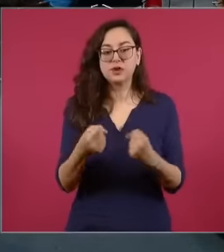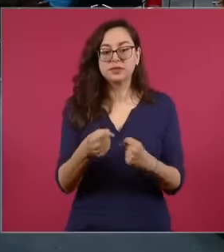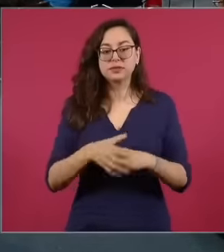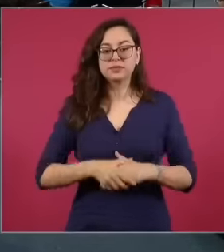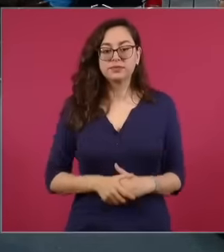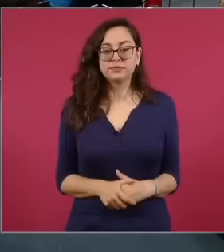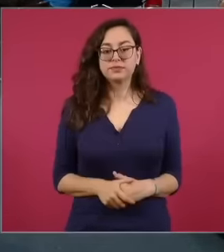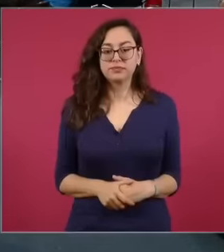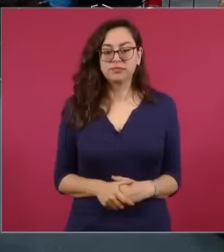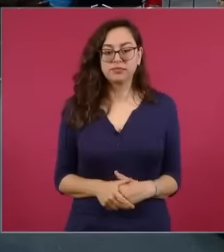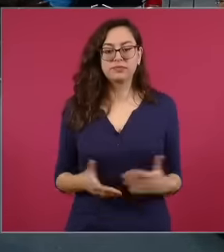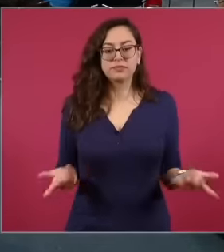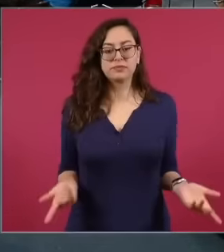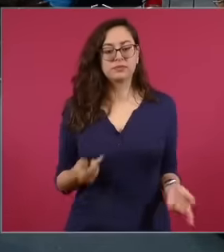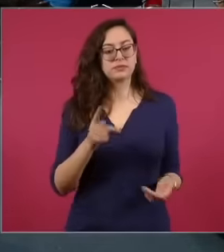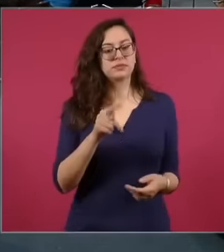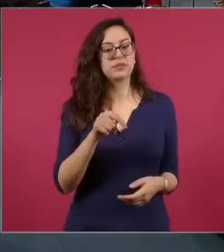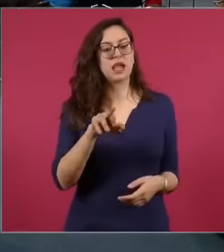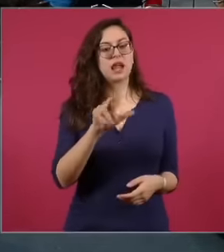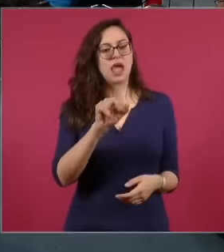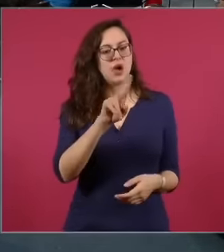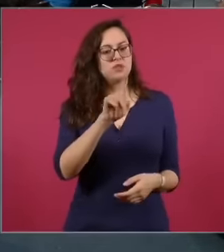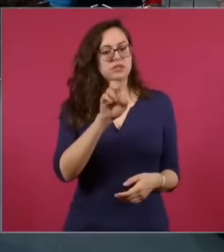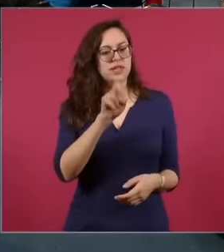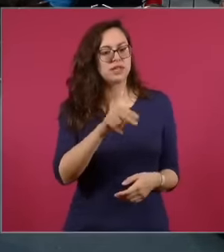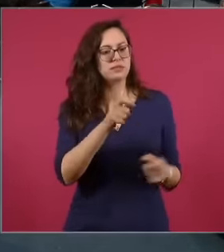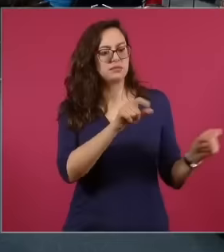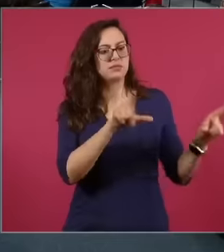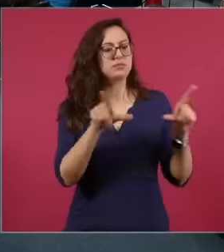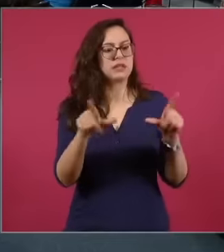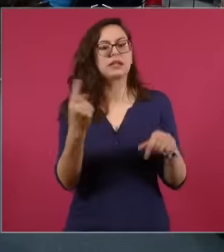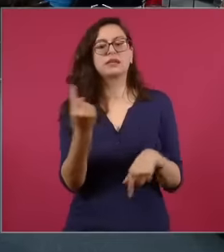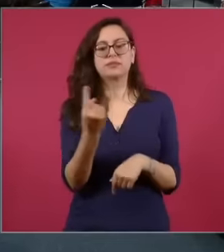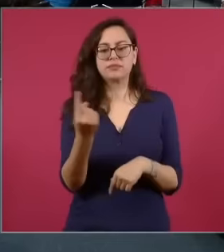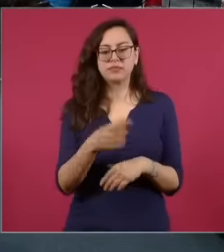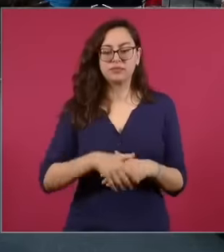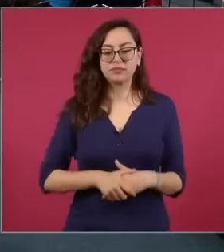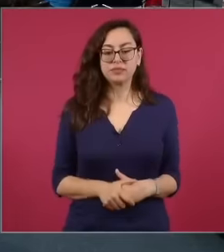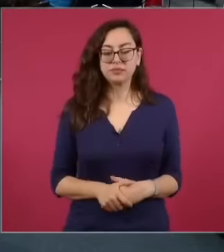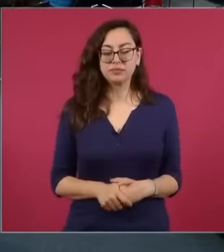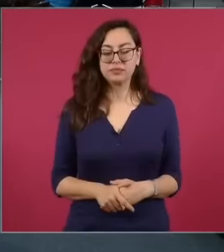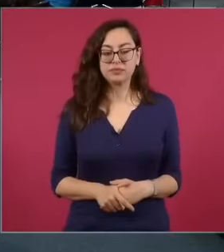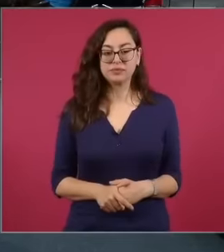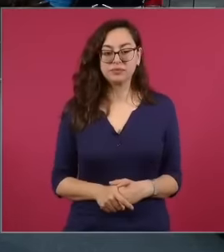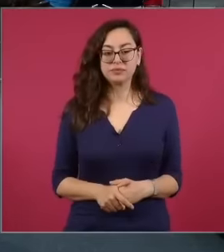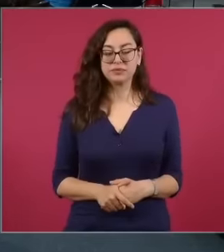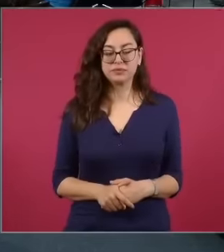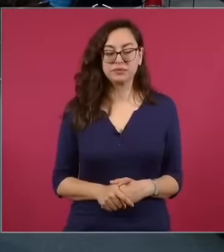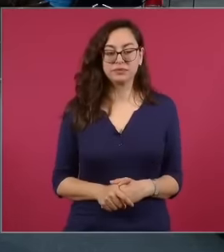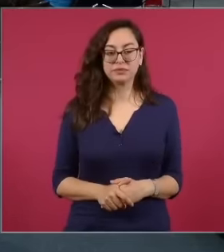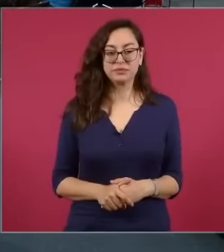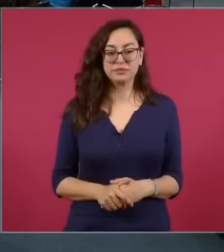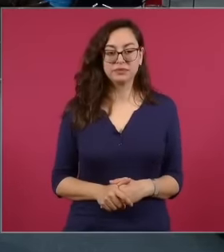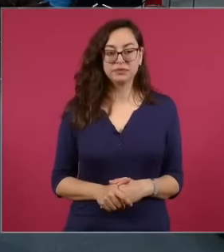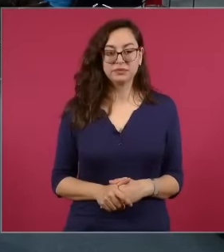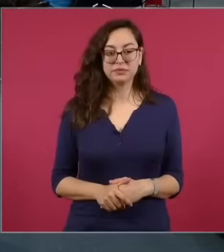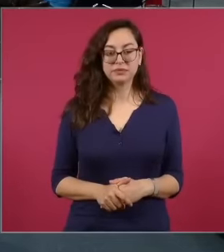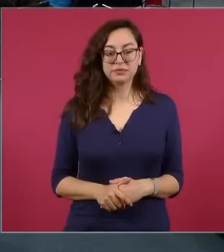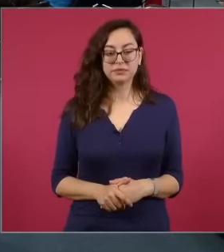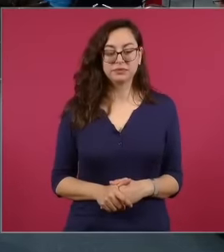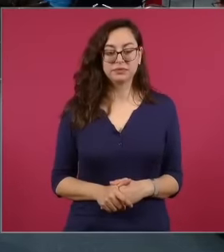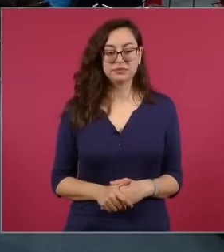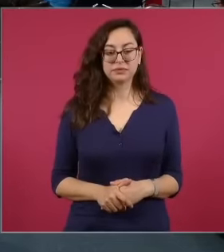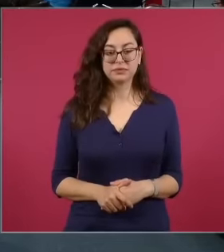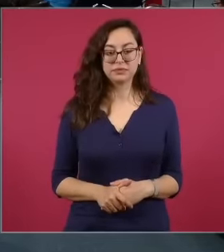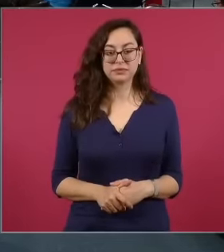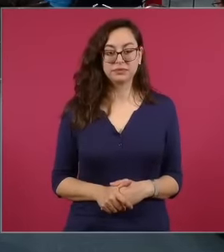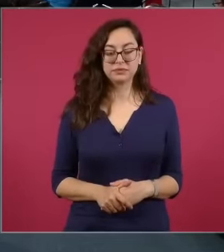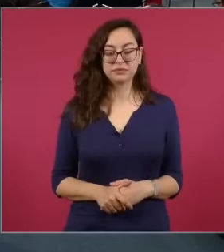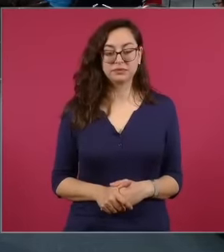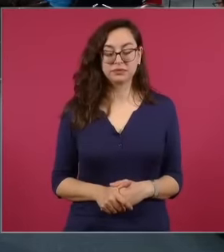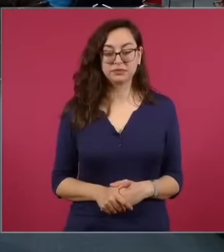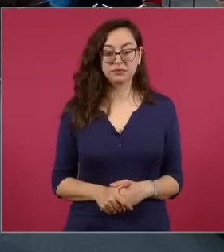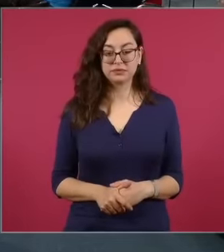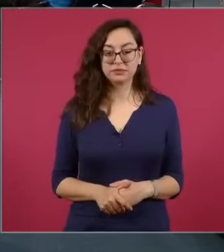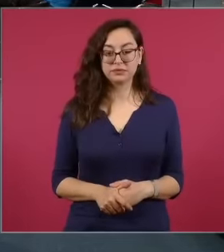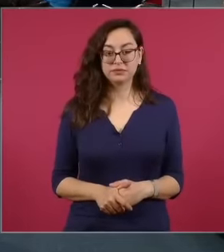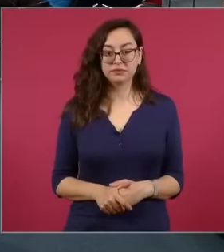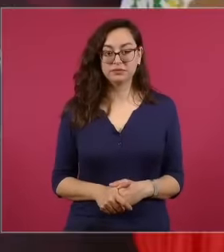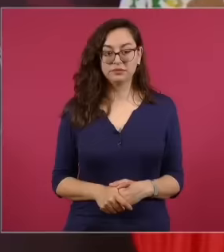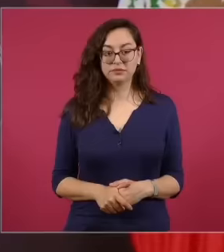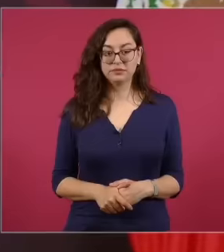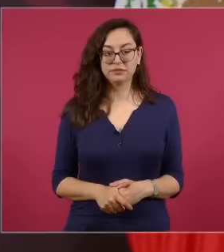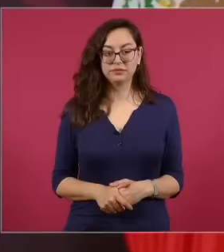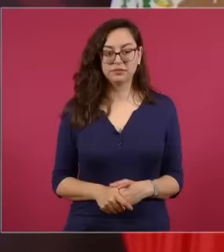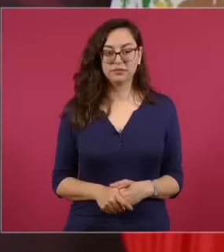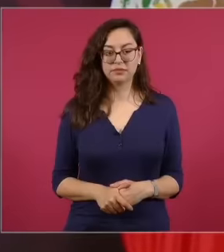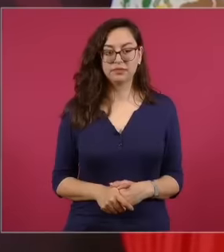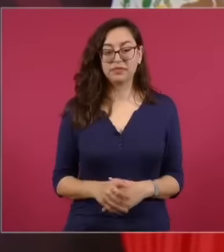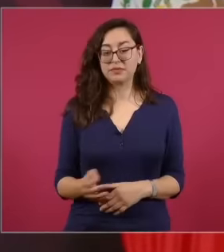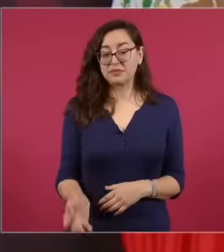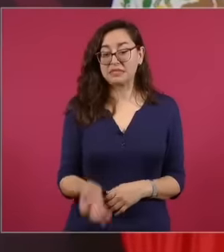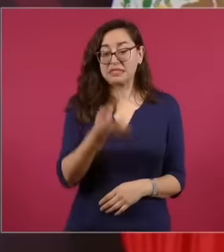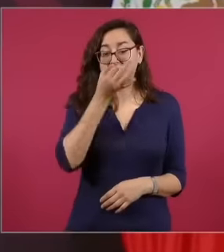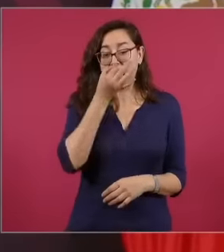the Mexican Republic is about to die.